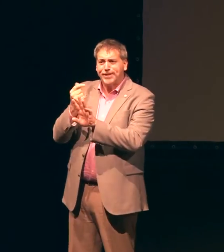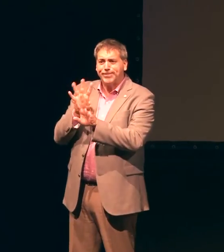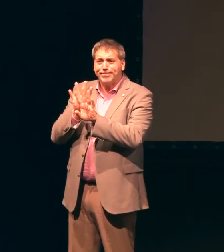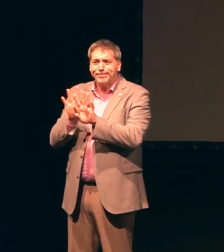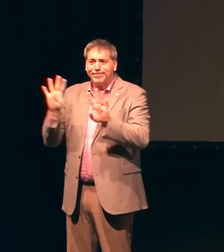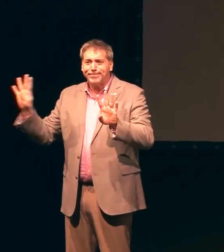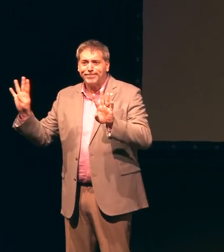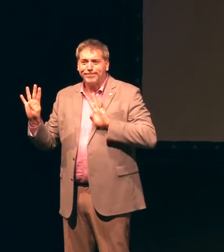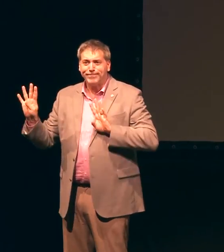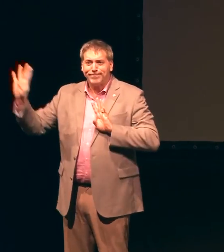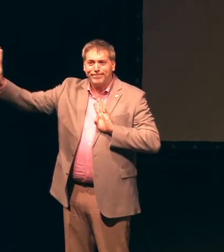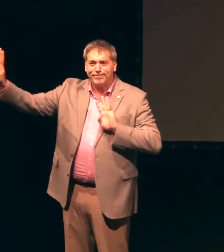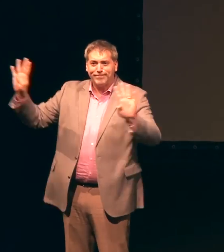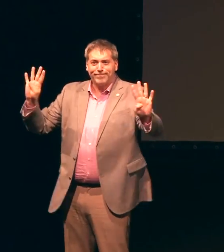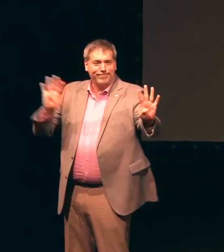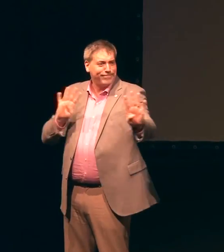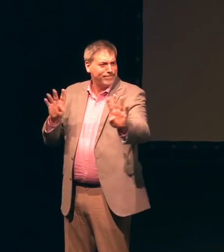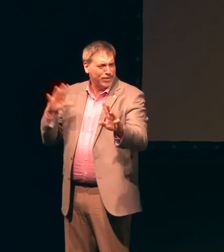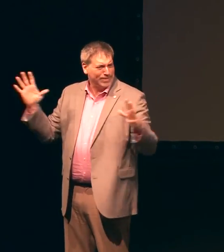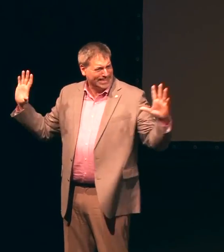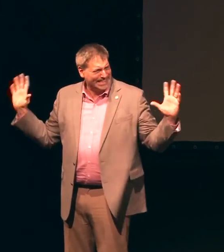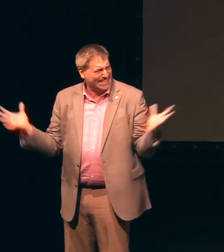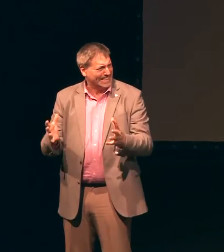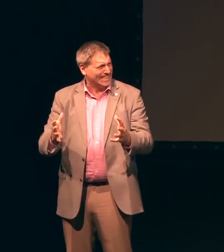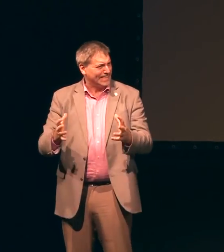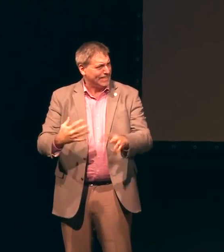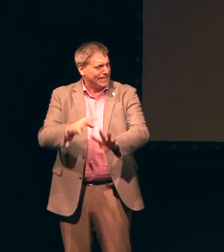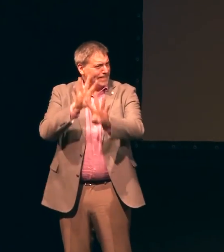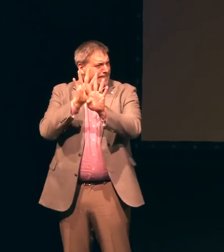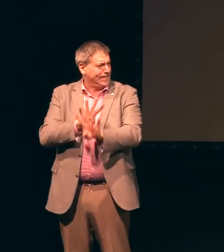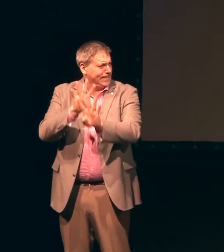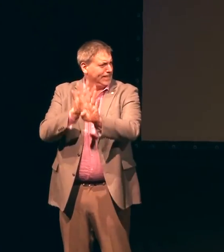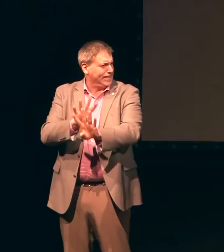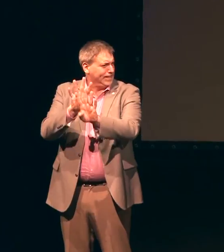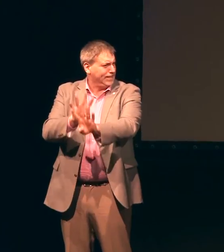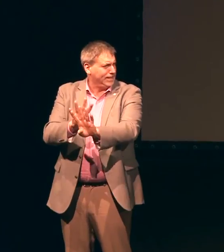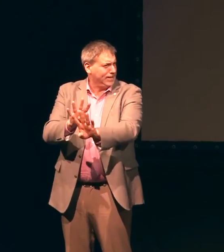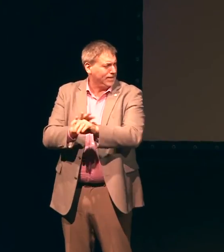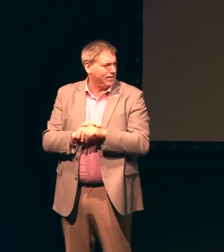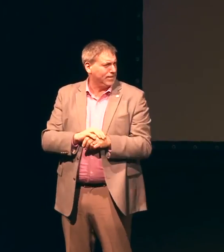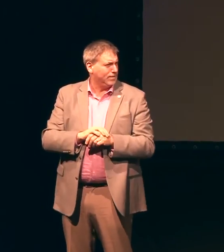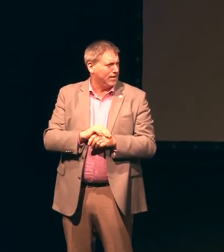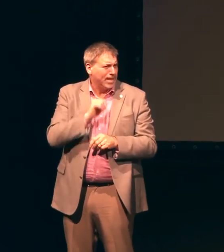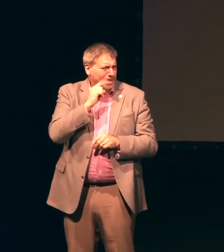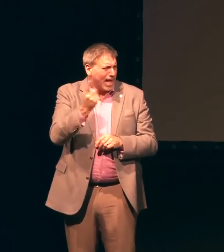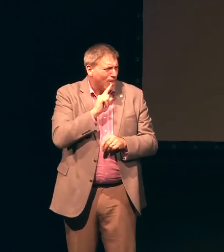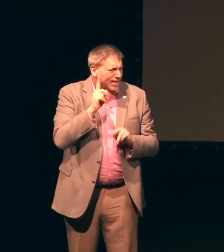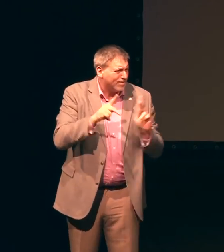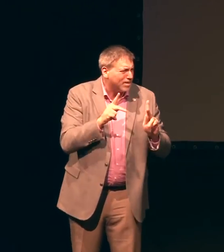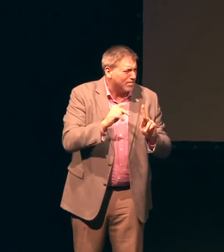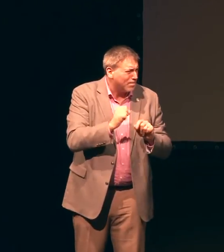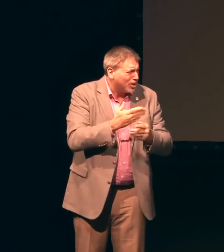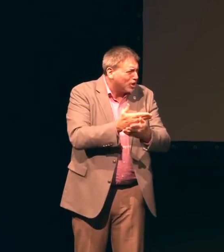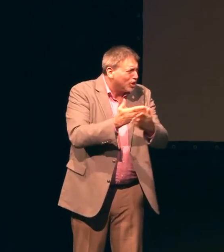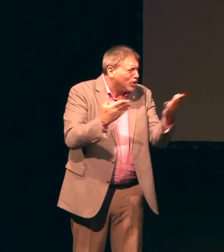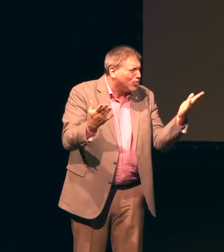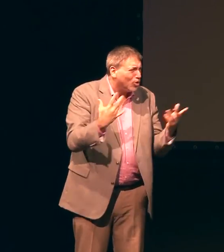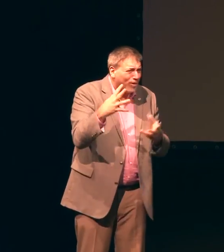that go in and have their training. And they're all in their stance, we have to gather everyone together to become one army. Not only Deaf